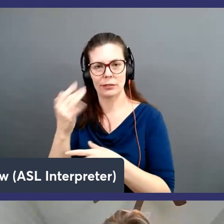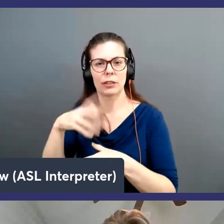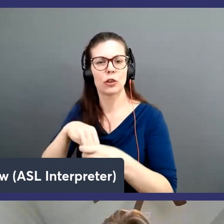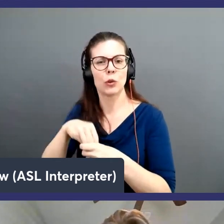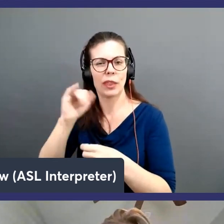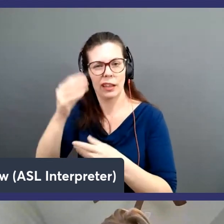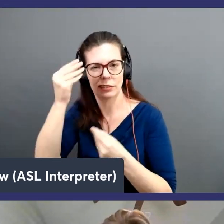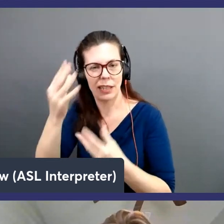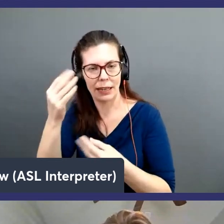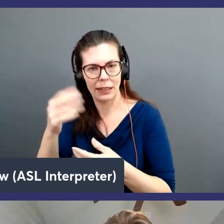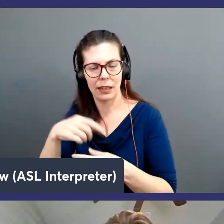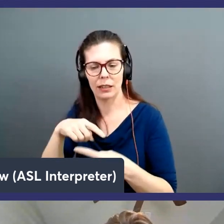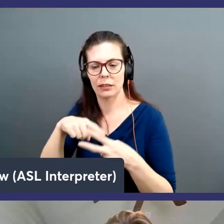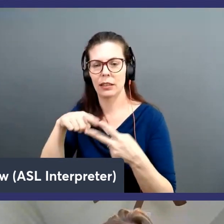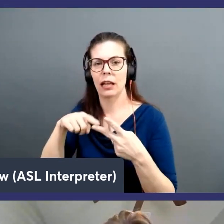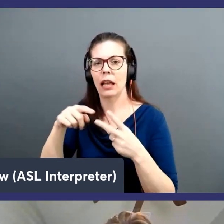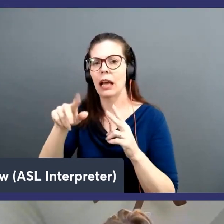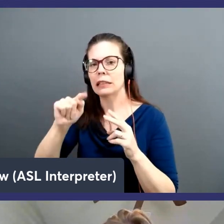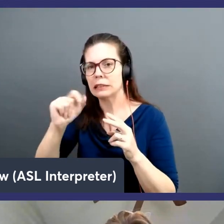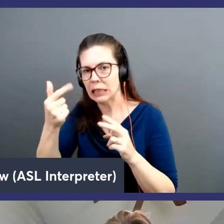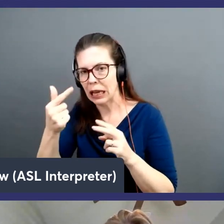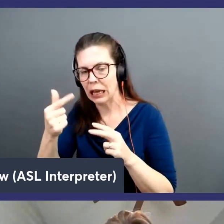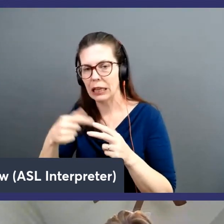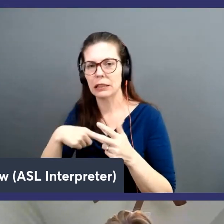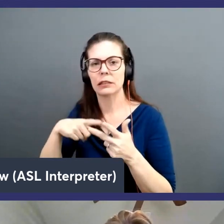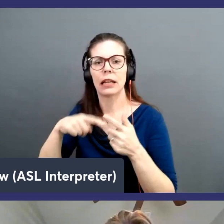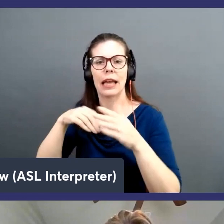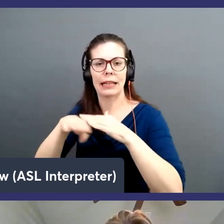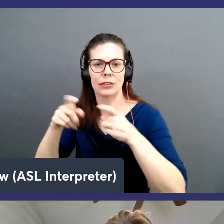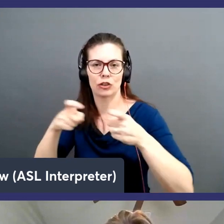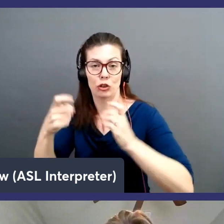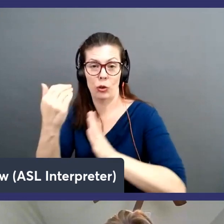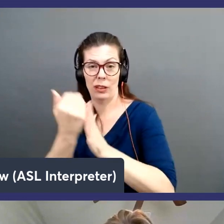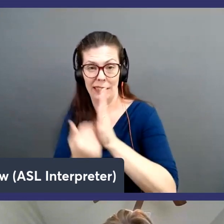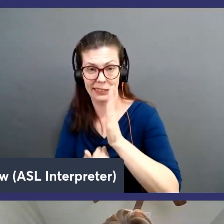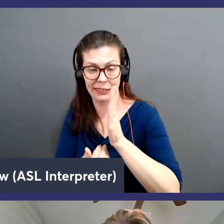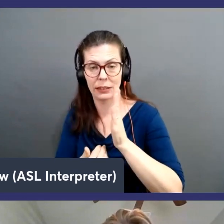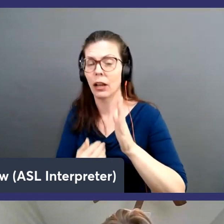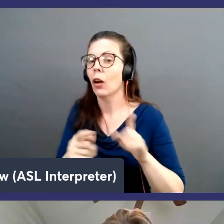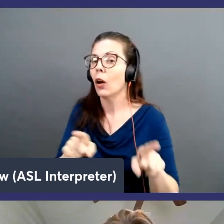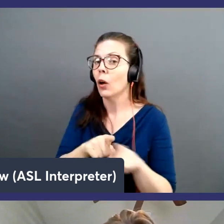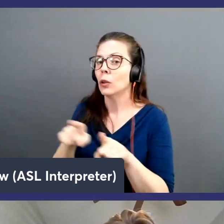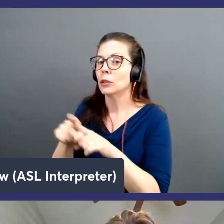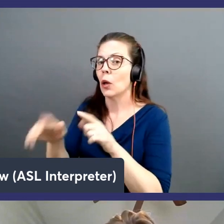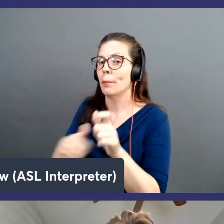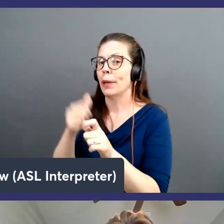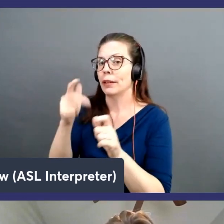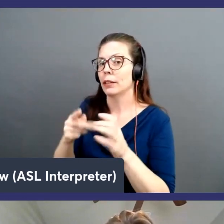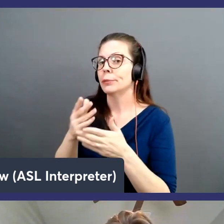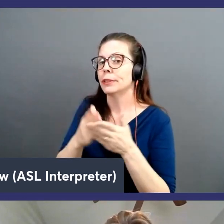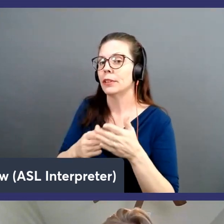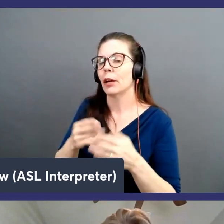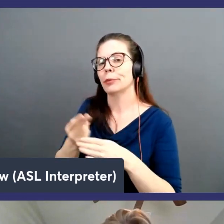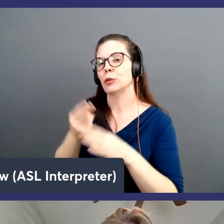the object tags, and access-control lists, and we also back up some of the user-defined metadata.